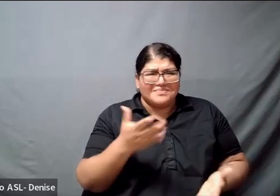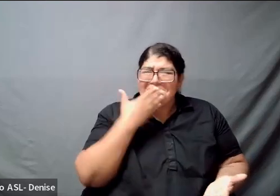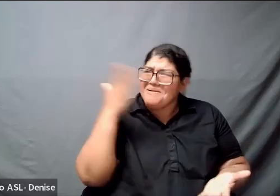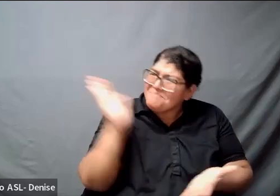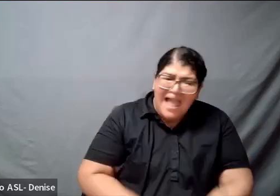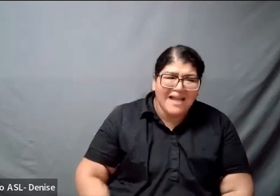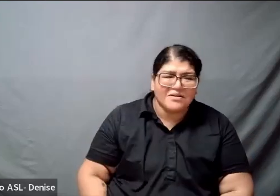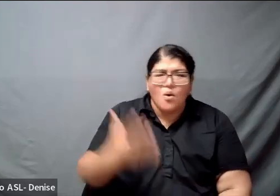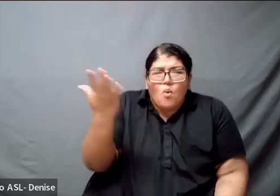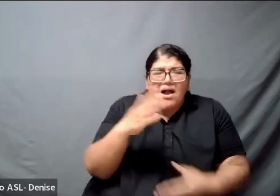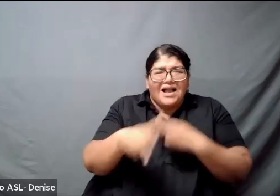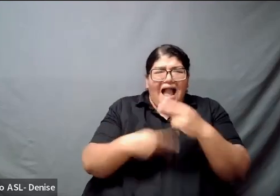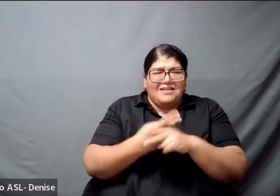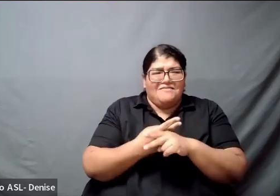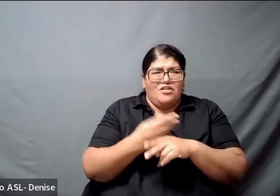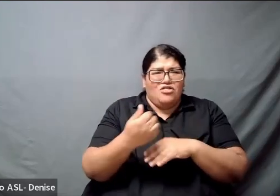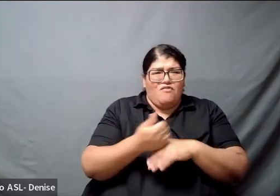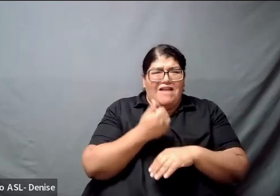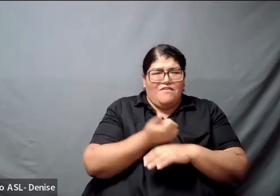pedaling, maniacs you want to make trans kids act to be.